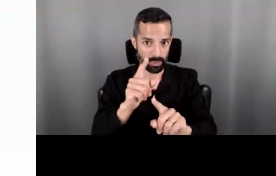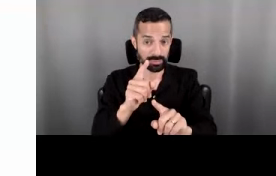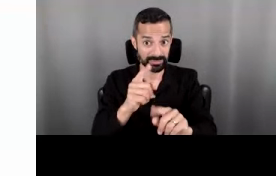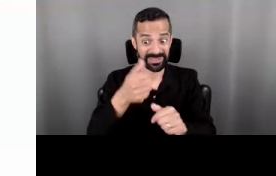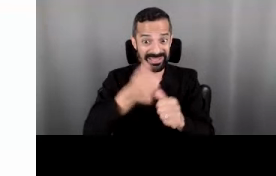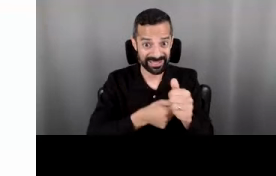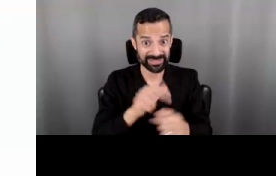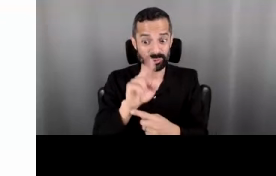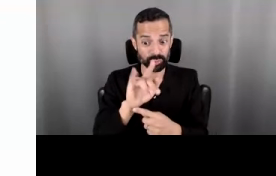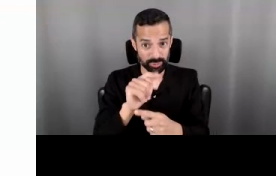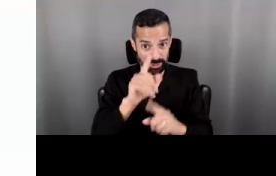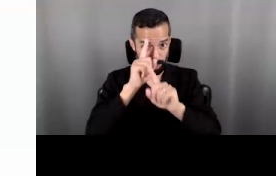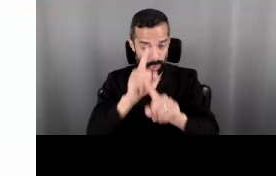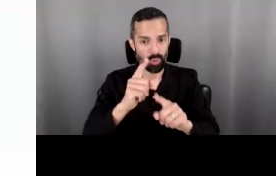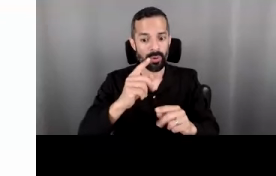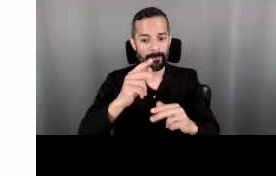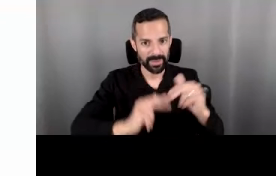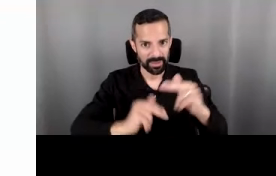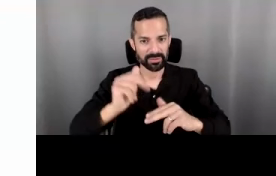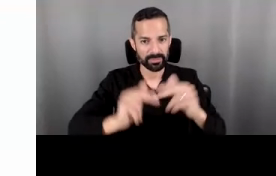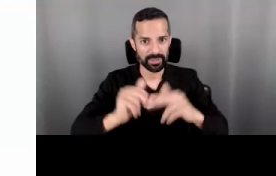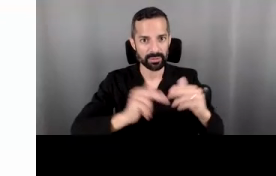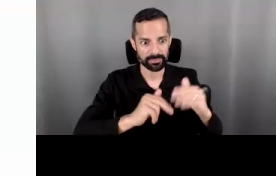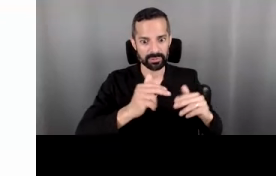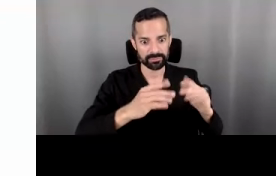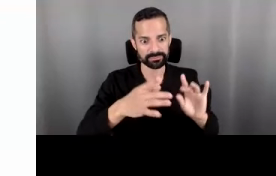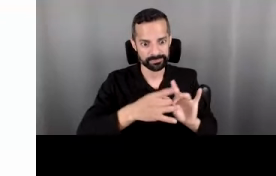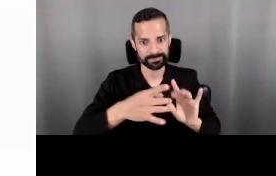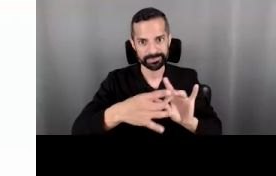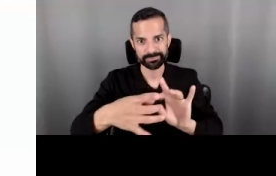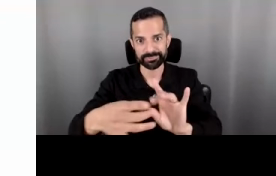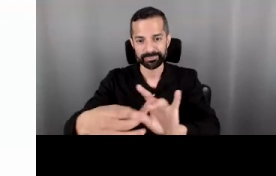for a complete submission for resource committee review.